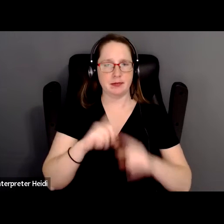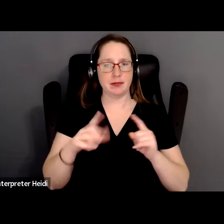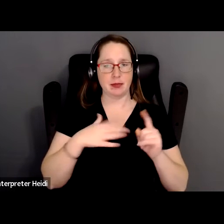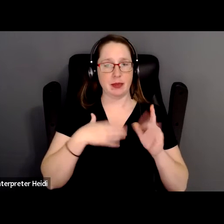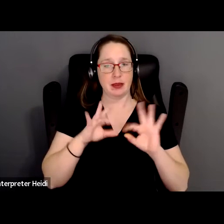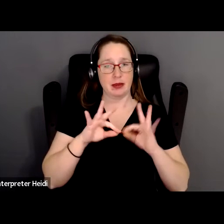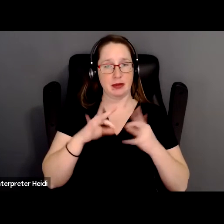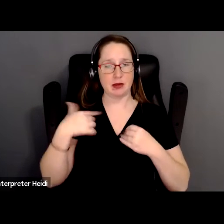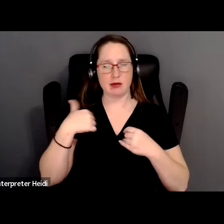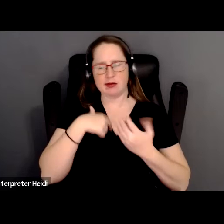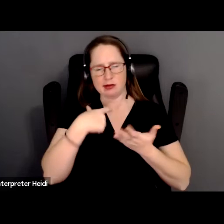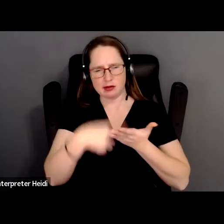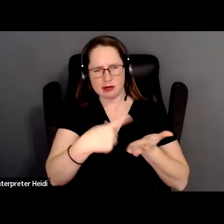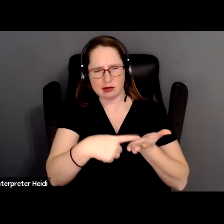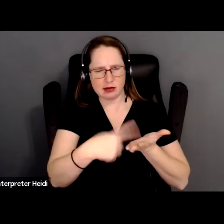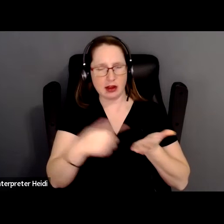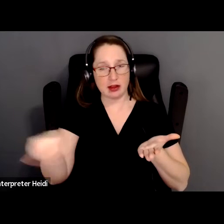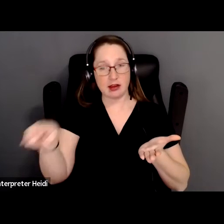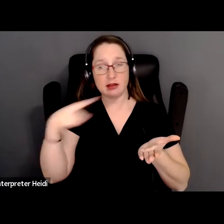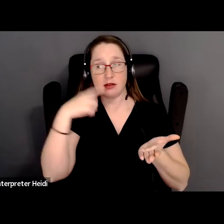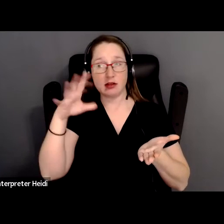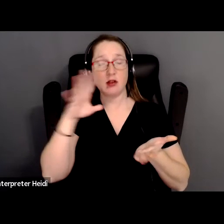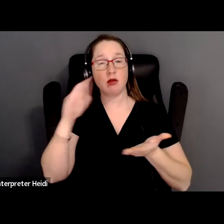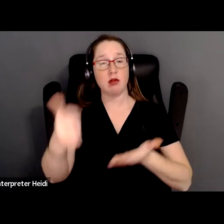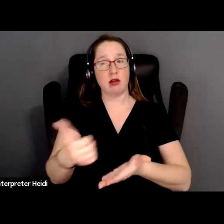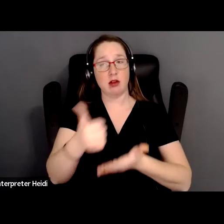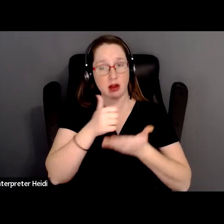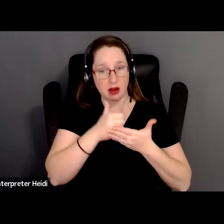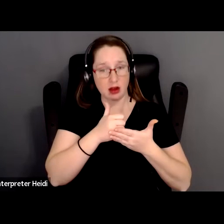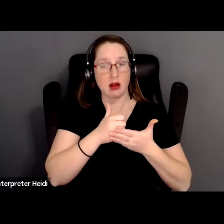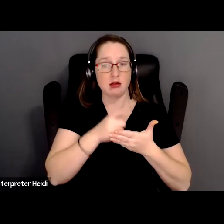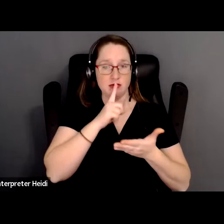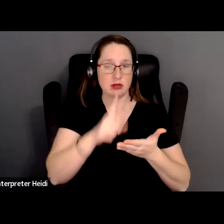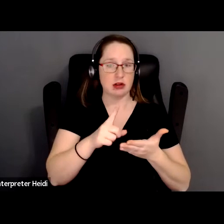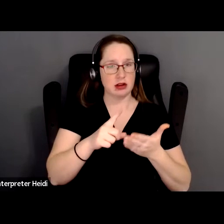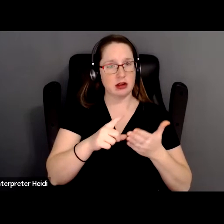and I talked to about it, and they said they would help me eat things up if I did buy the